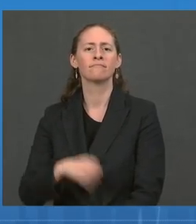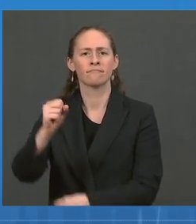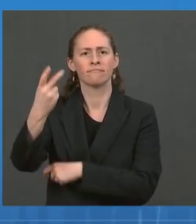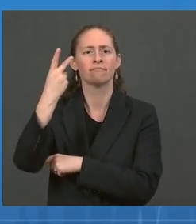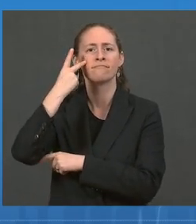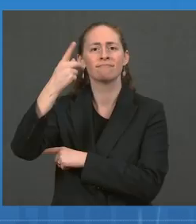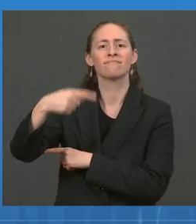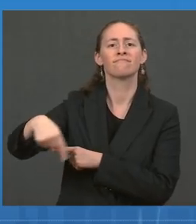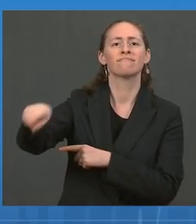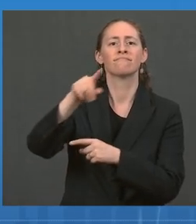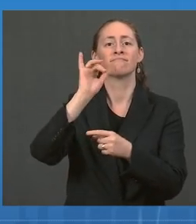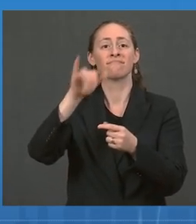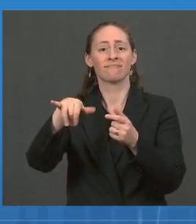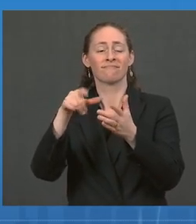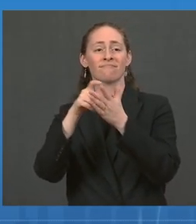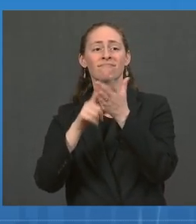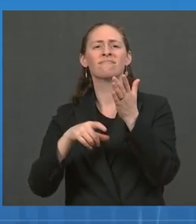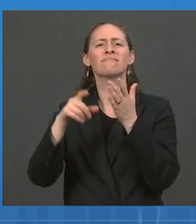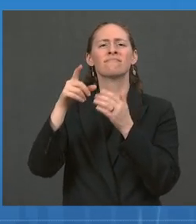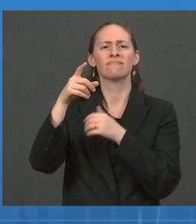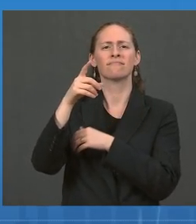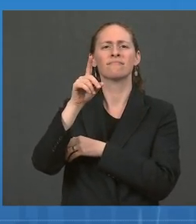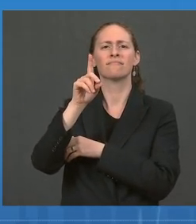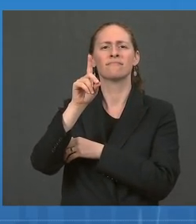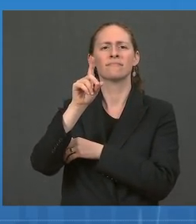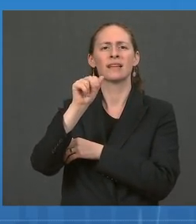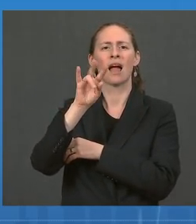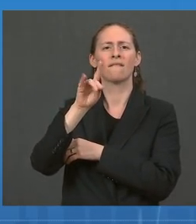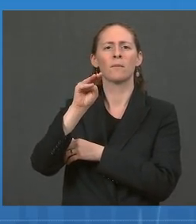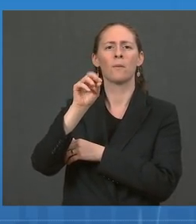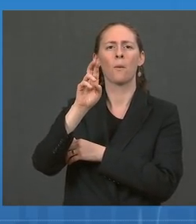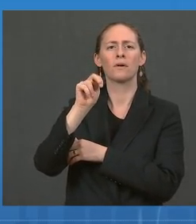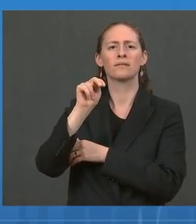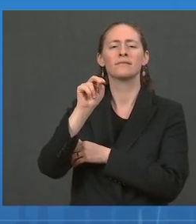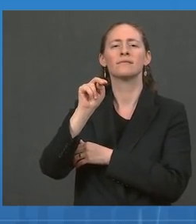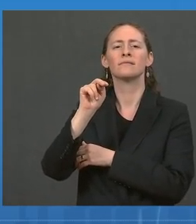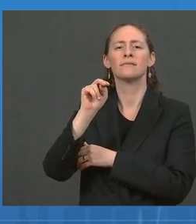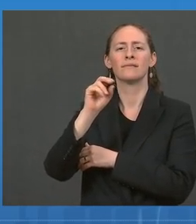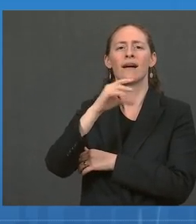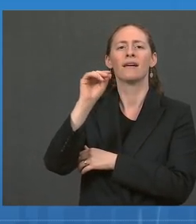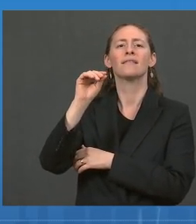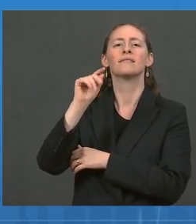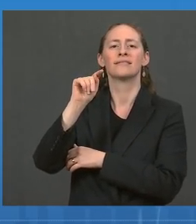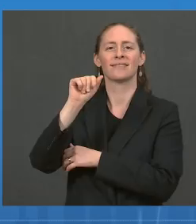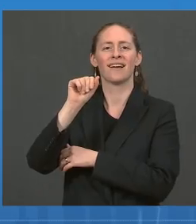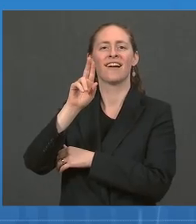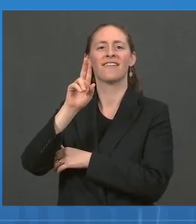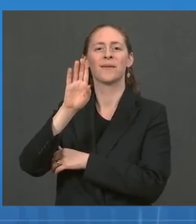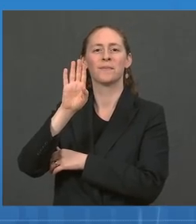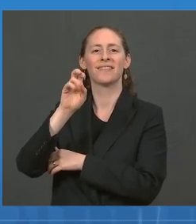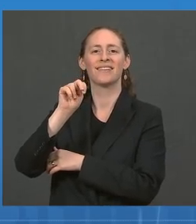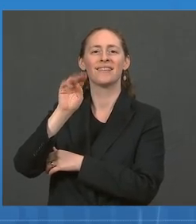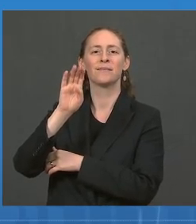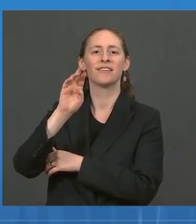in May and then again in August of this year -- wrote, in The American Journal of Public Health